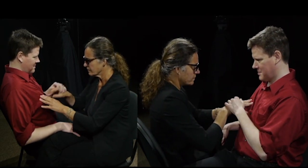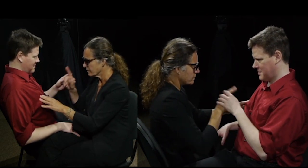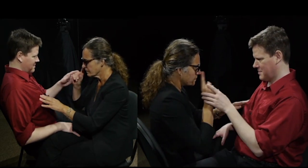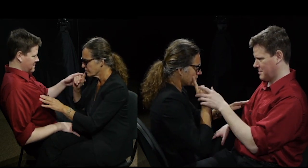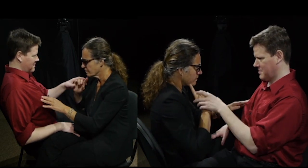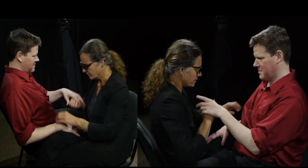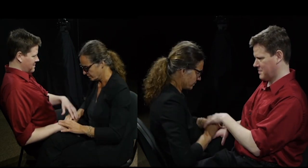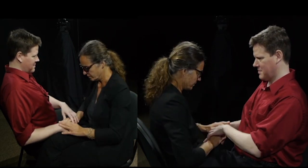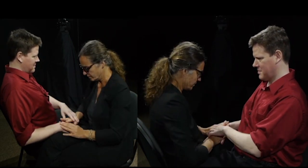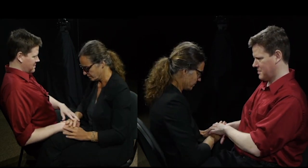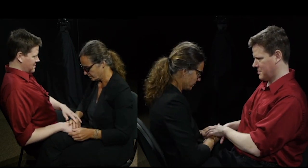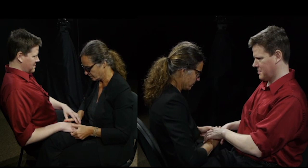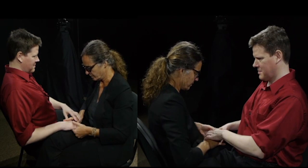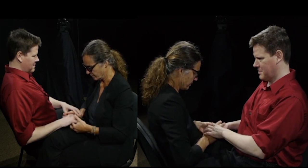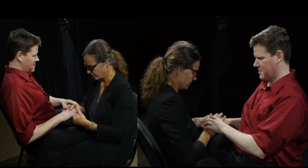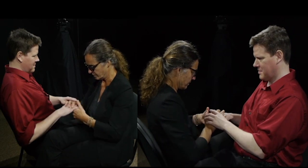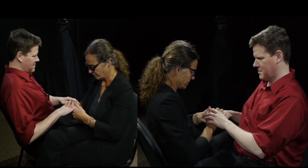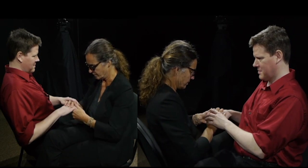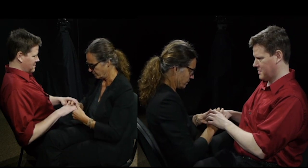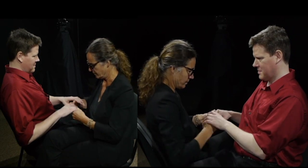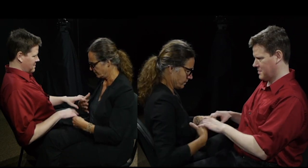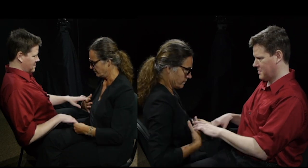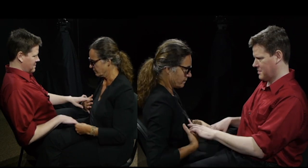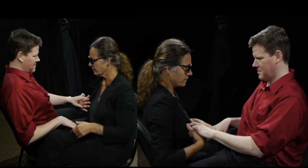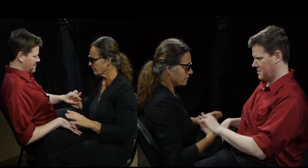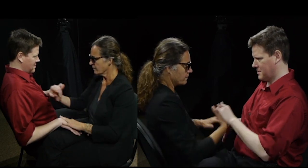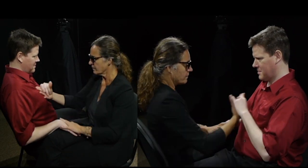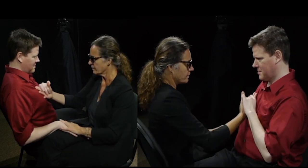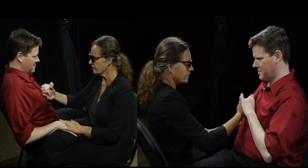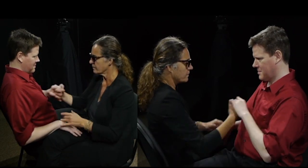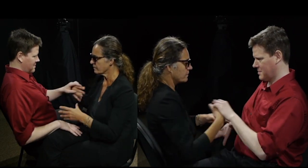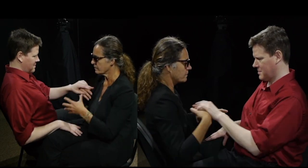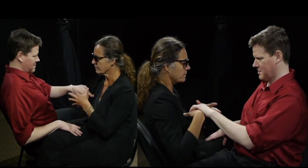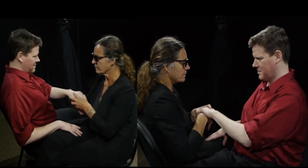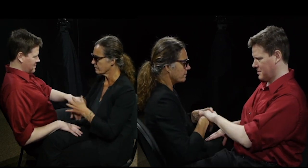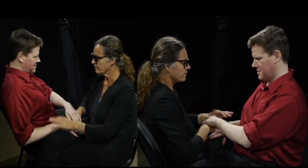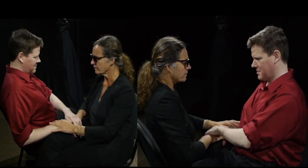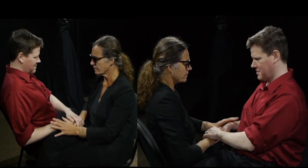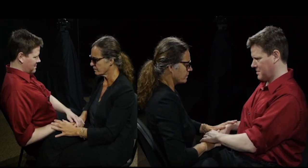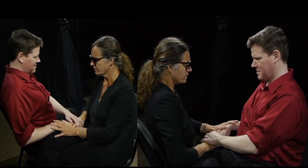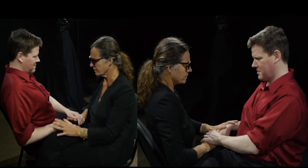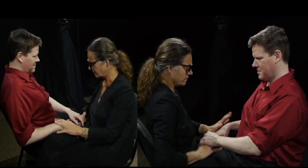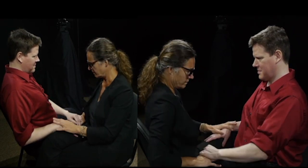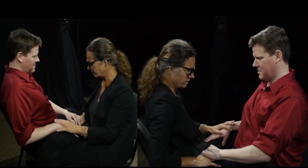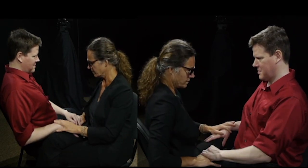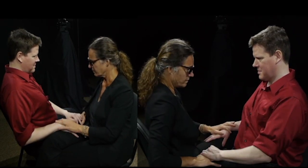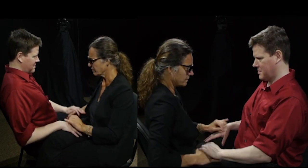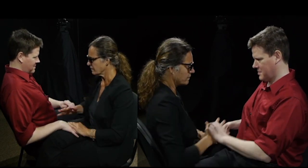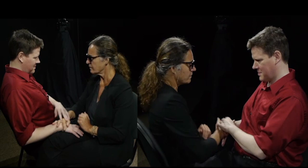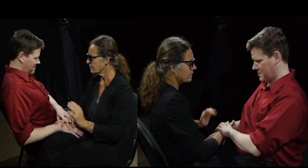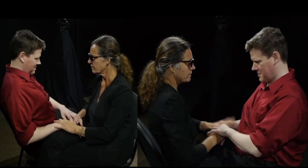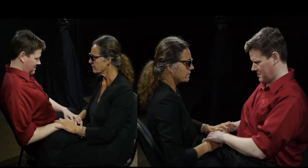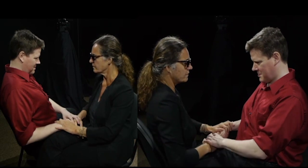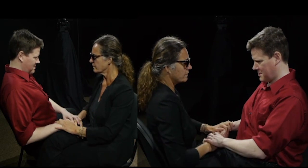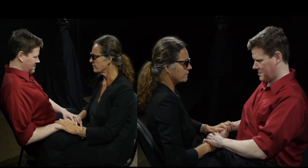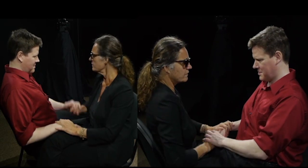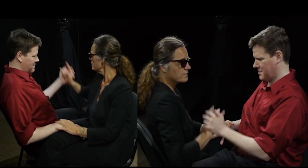not conforming to the rules of visual language, but following our own internal sense of what felt clear from a tactile perspective. Once the data was collected and analyzed,